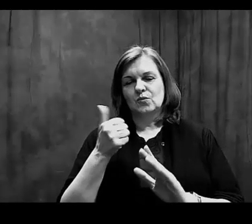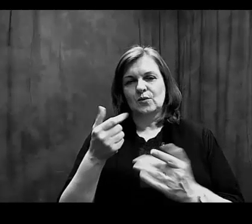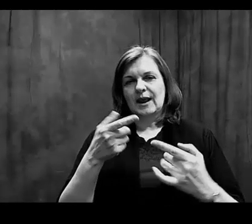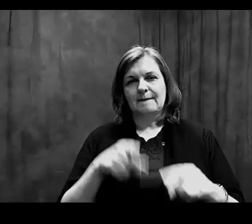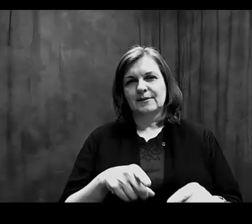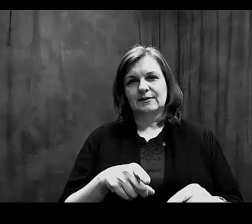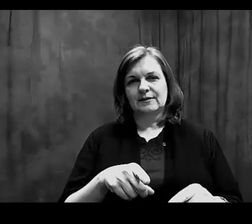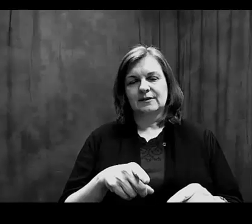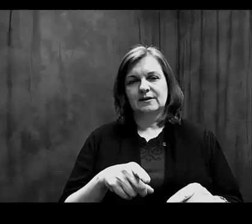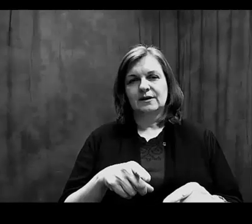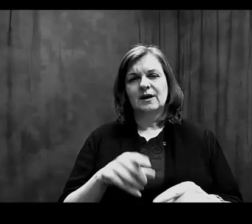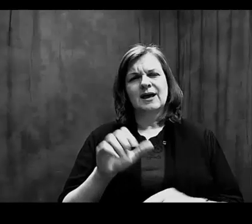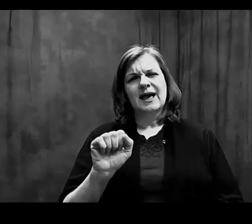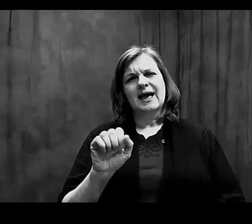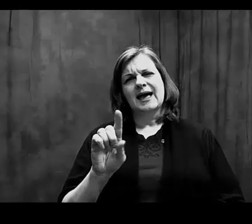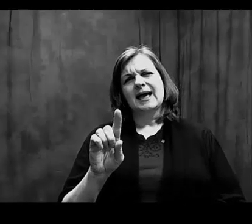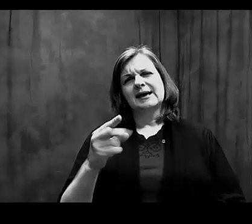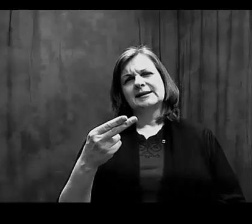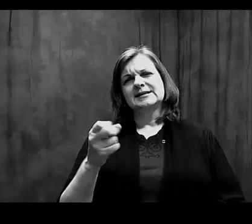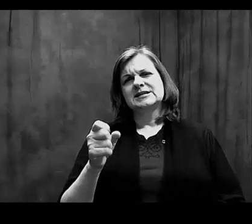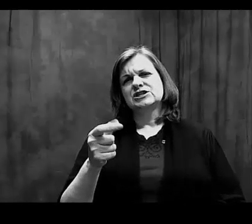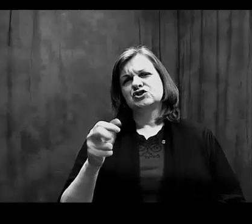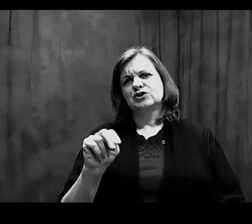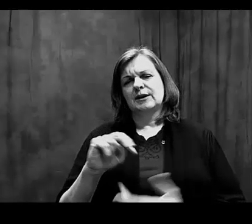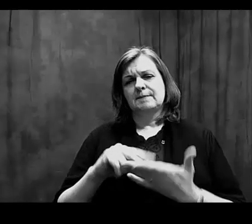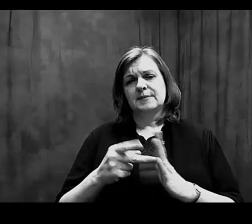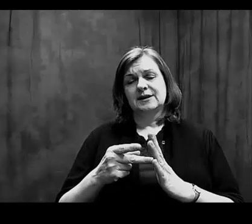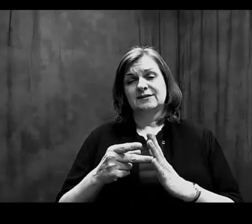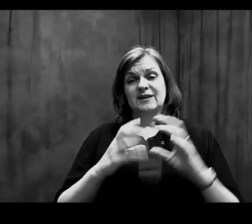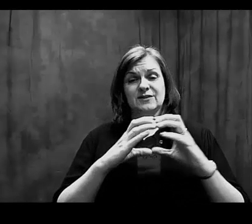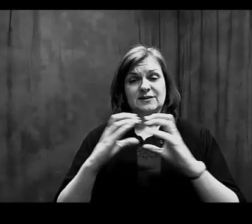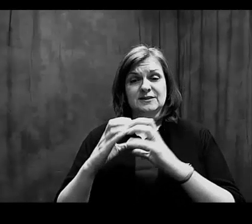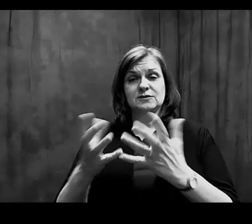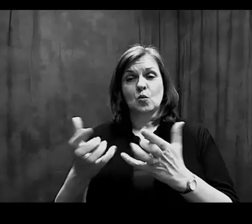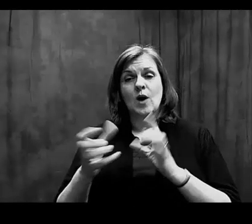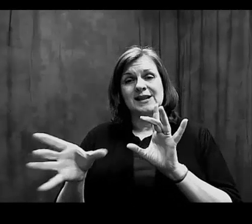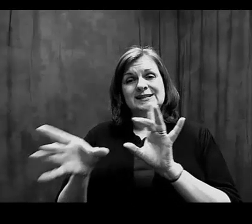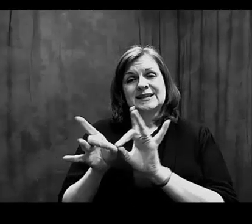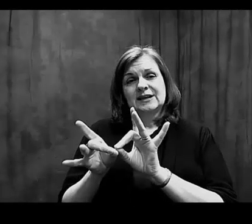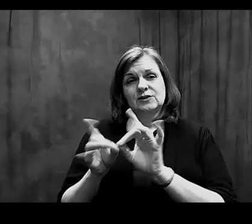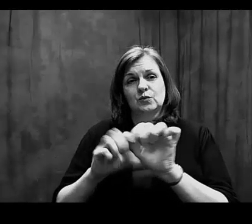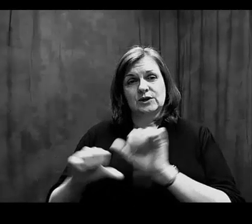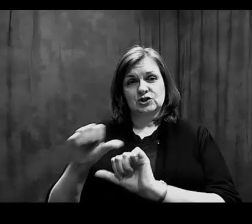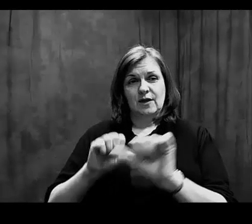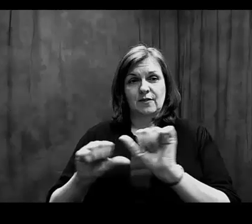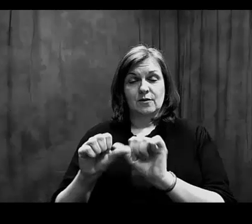cell adhesion means cells want to stick together they want to be close to one another